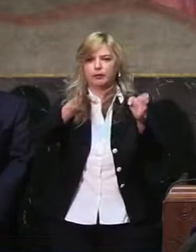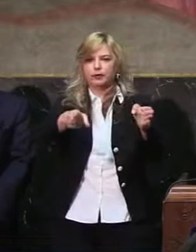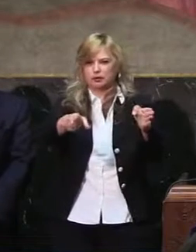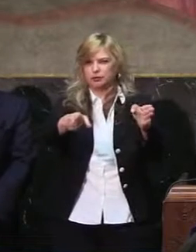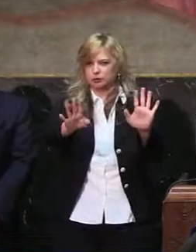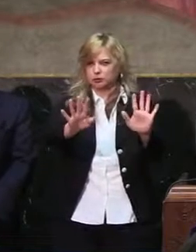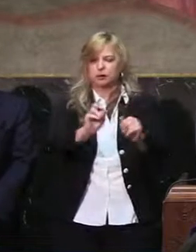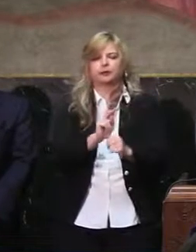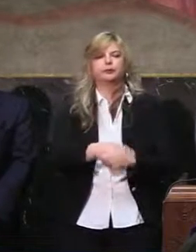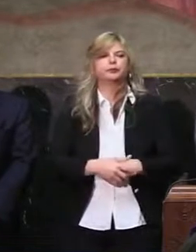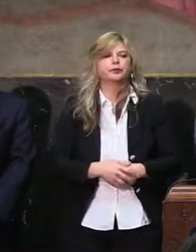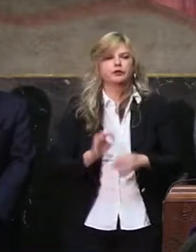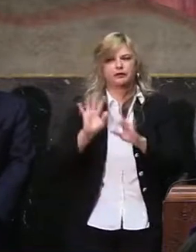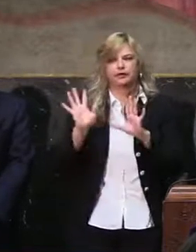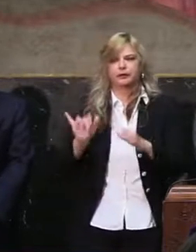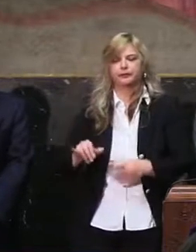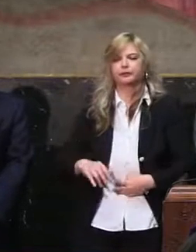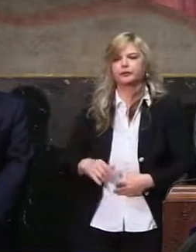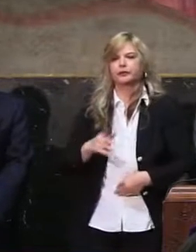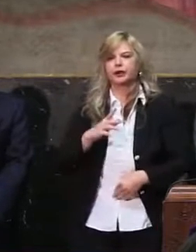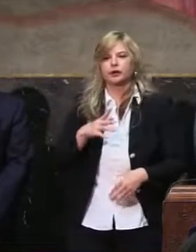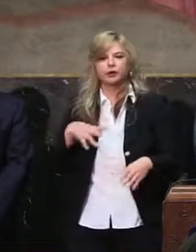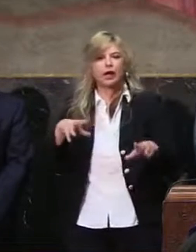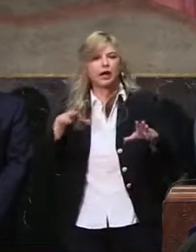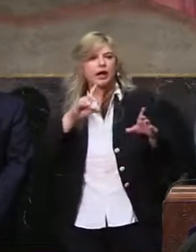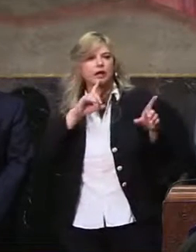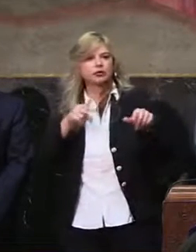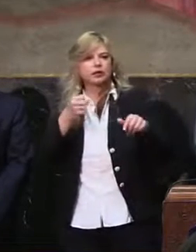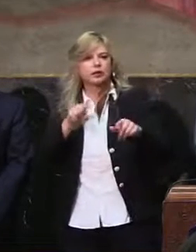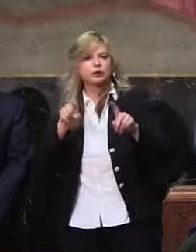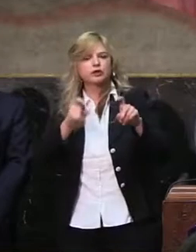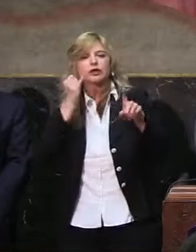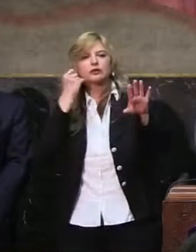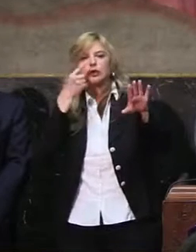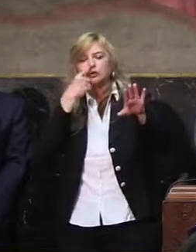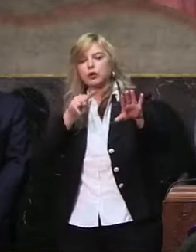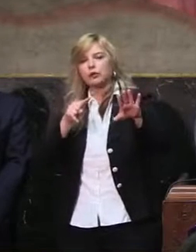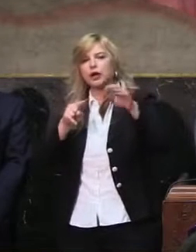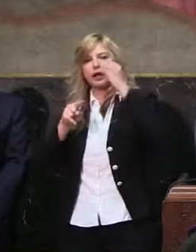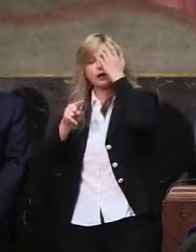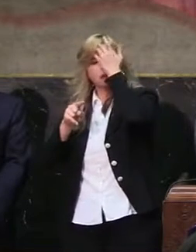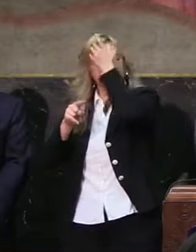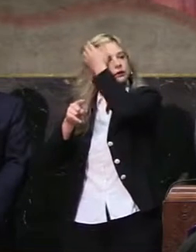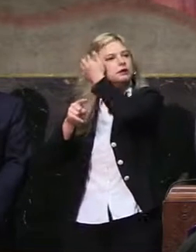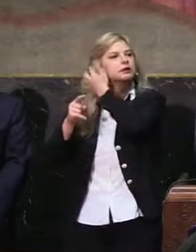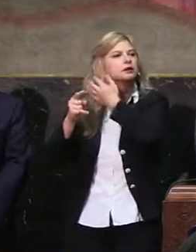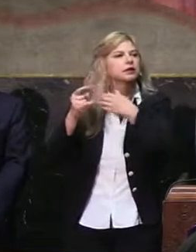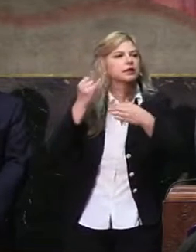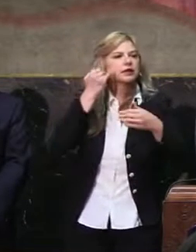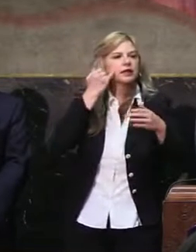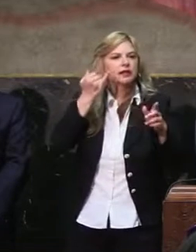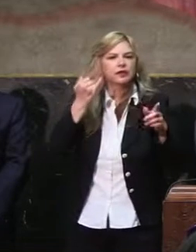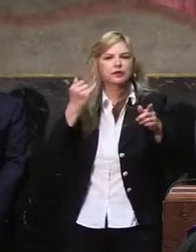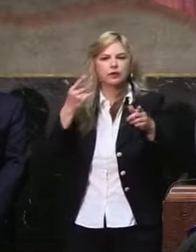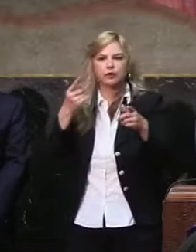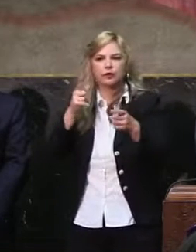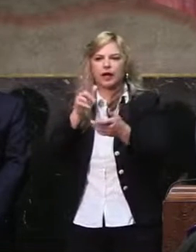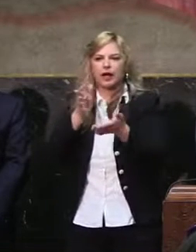will take questions and if you would believe we ask a question just if you ask them for a specific person just let